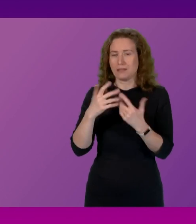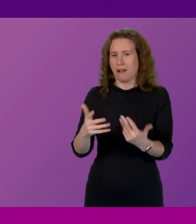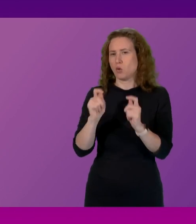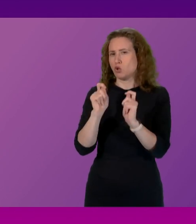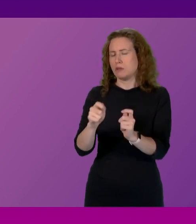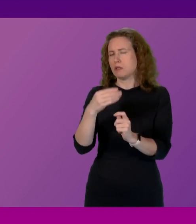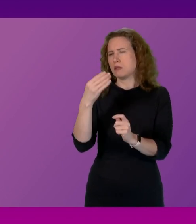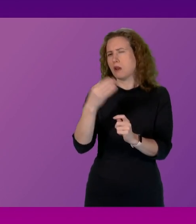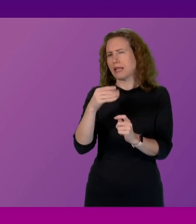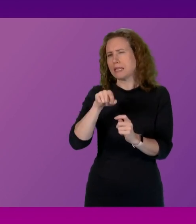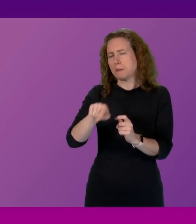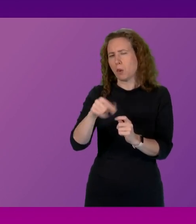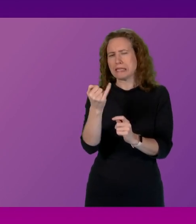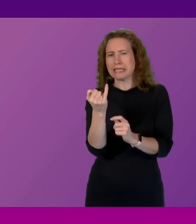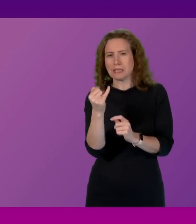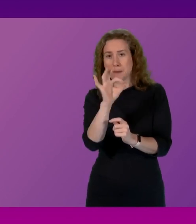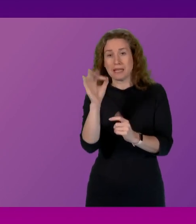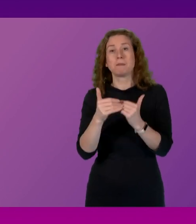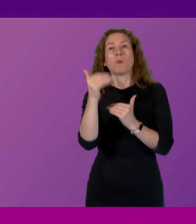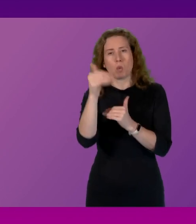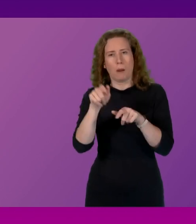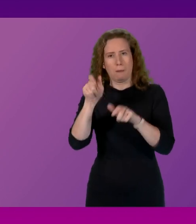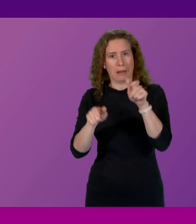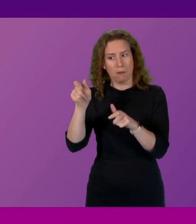19.6 per cent more patients than we did 10 years ago.